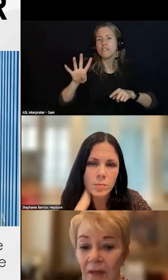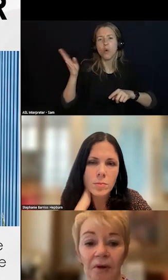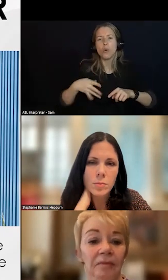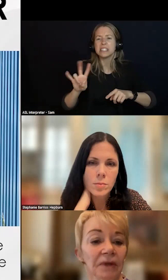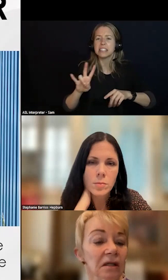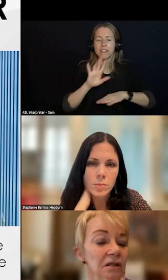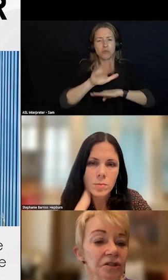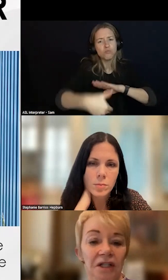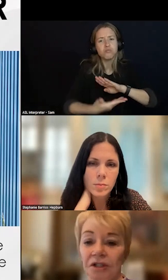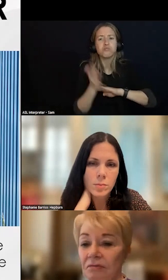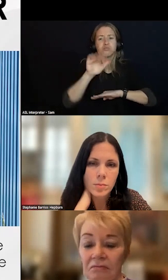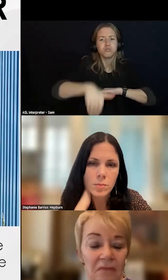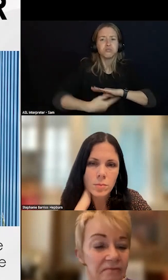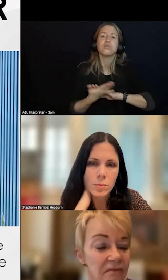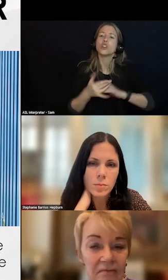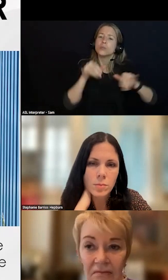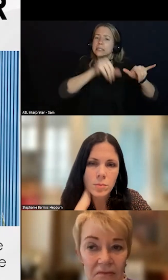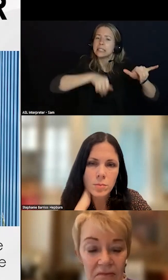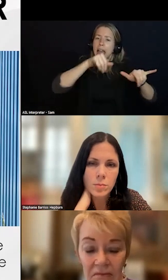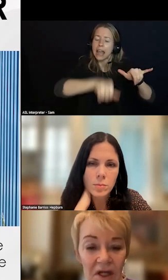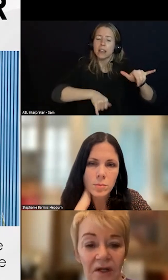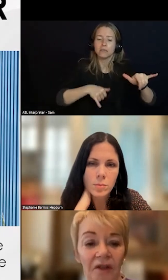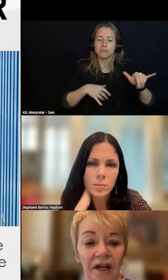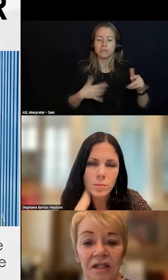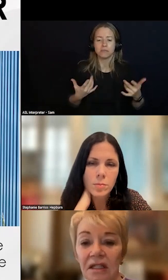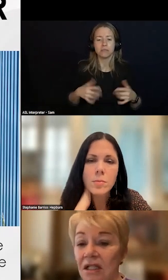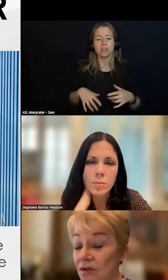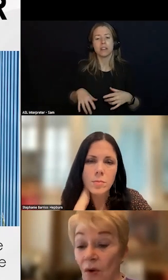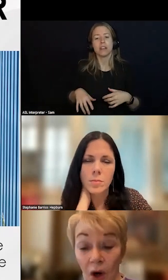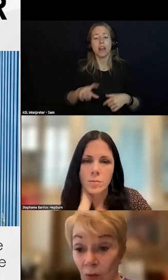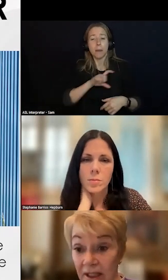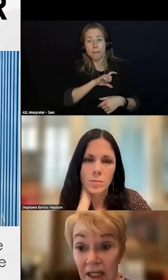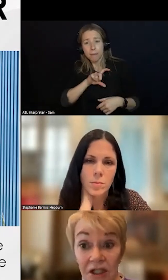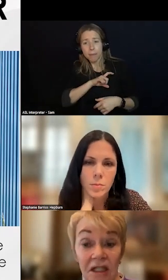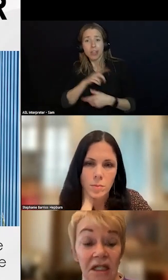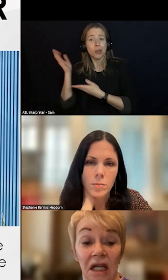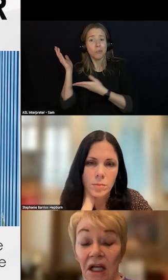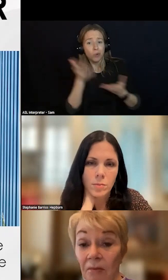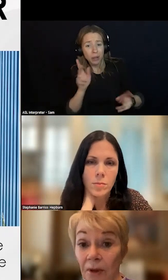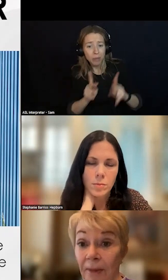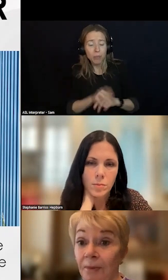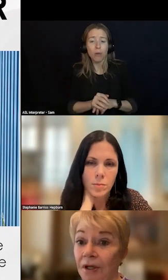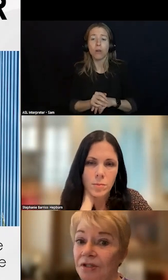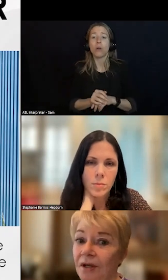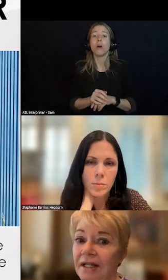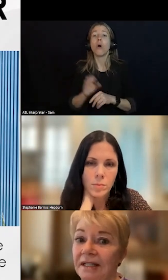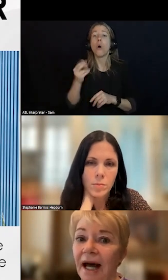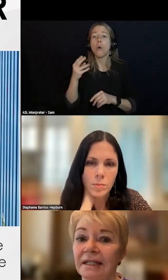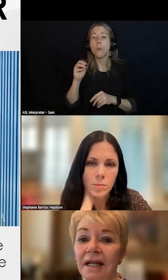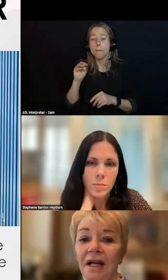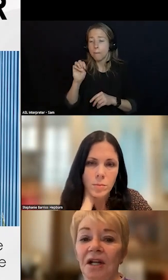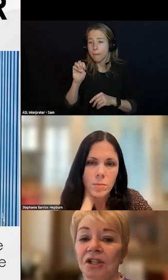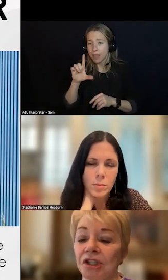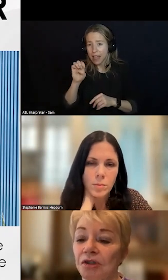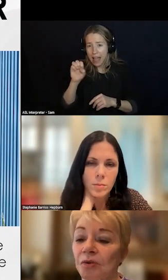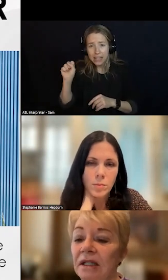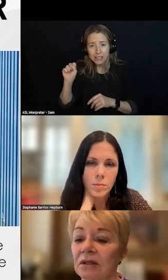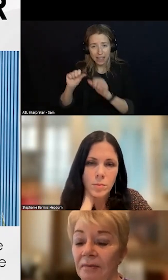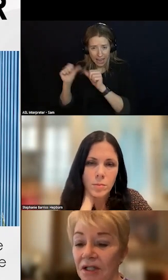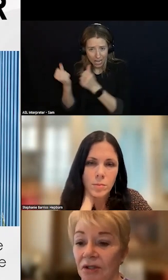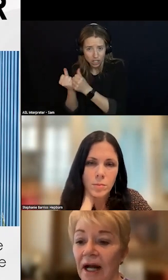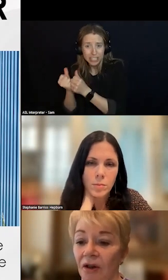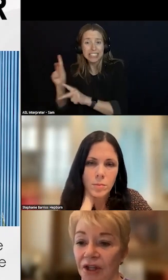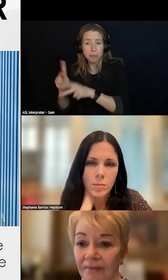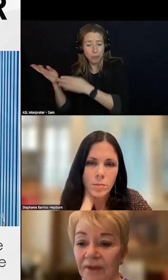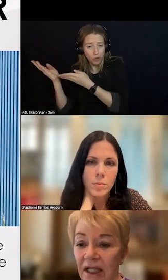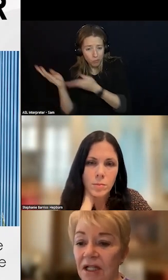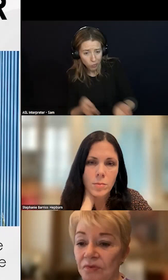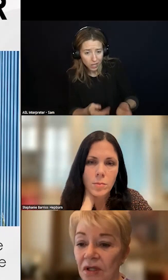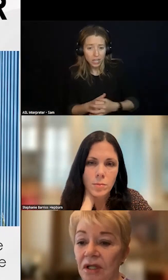PEOPLE. MENTAL HEALTH AGENCIES. IT IS NOT STRICTLY MENTAL HEALTH. IT IS